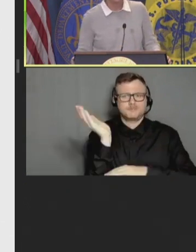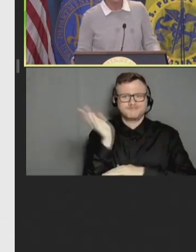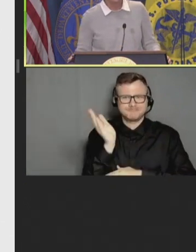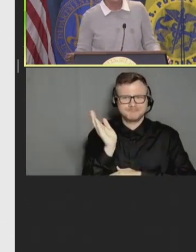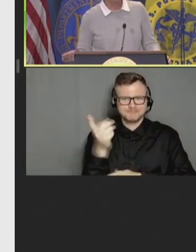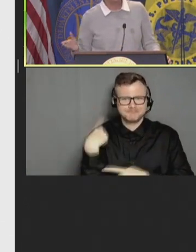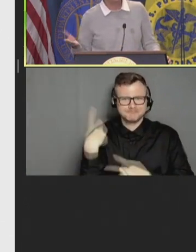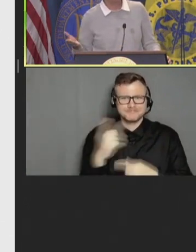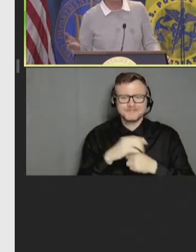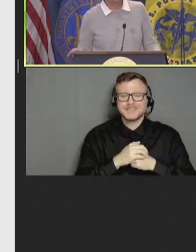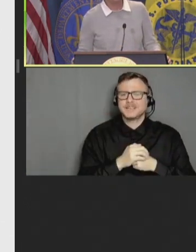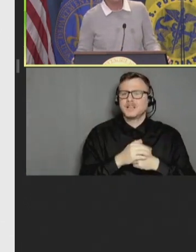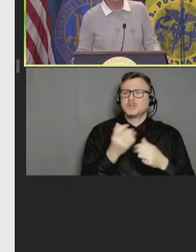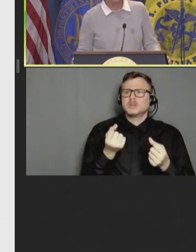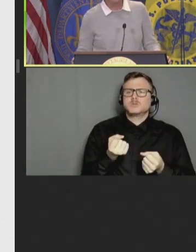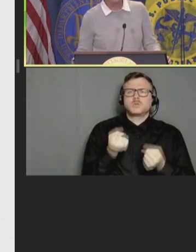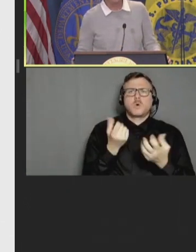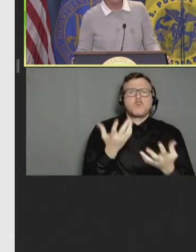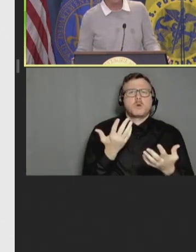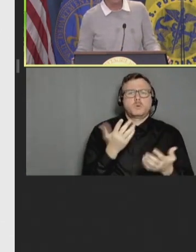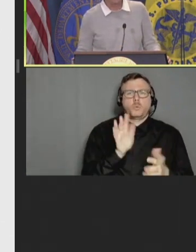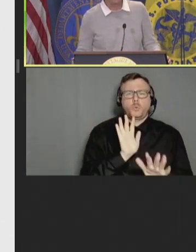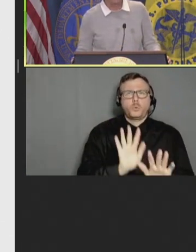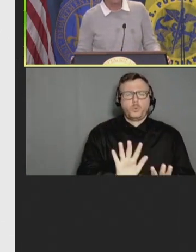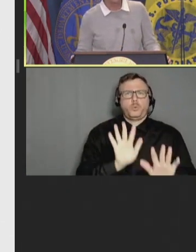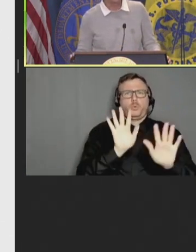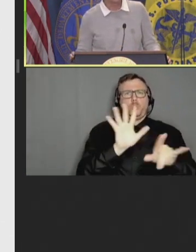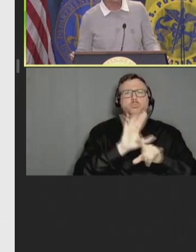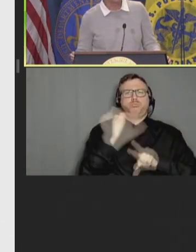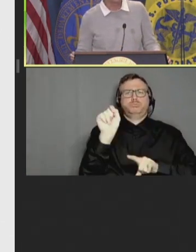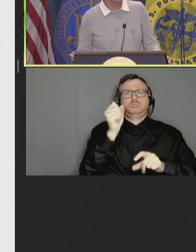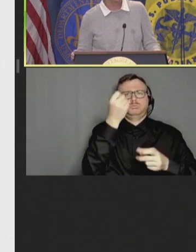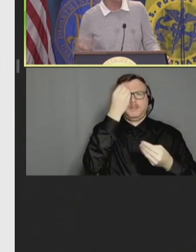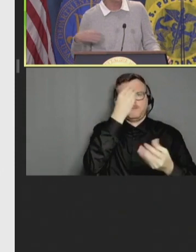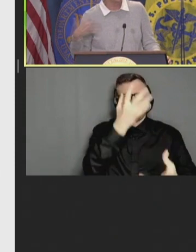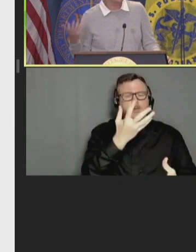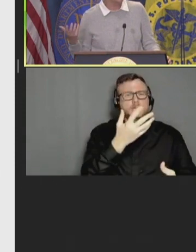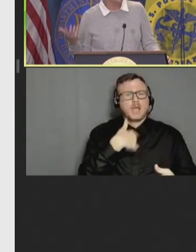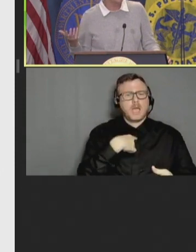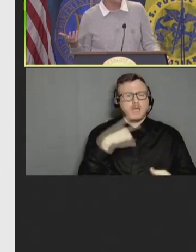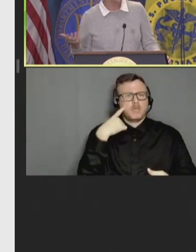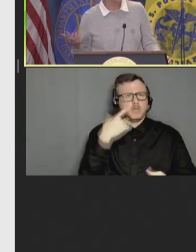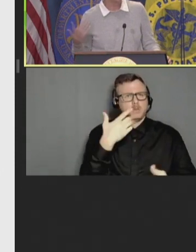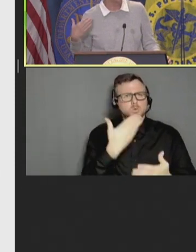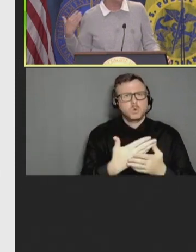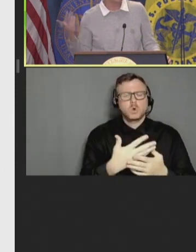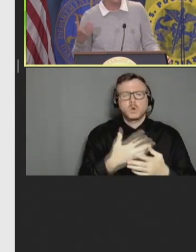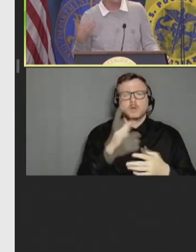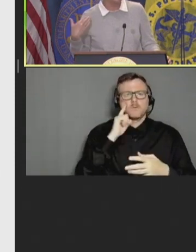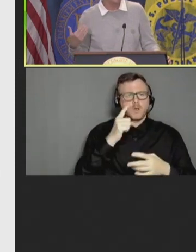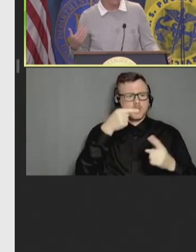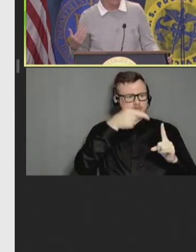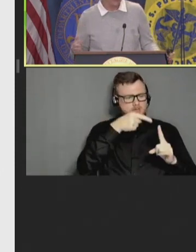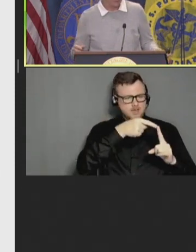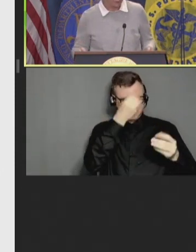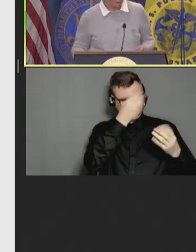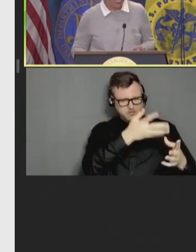Just so much really great information at these meetings. And I think it's great to get all of this information out in the public to keep this discussion going.